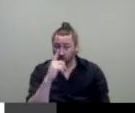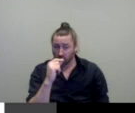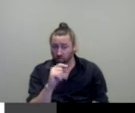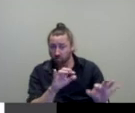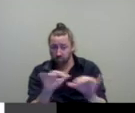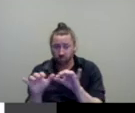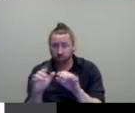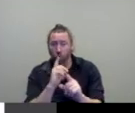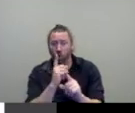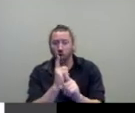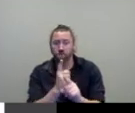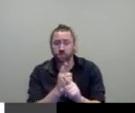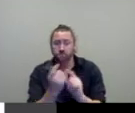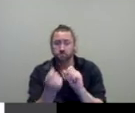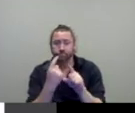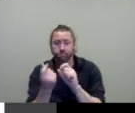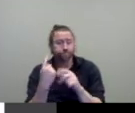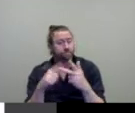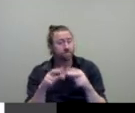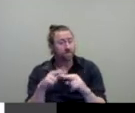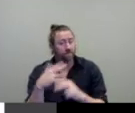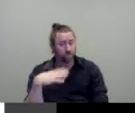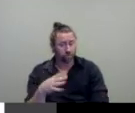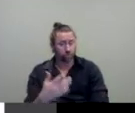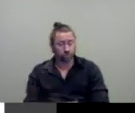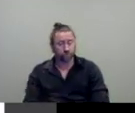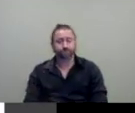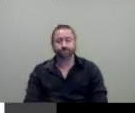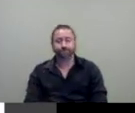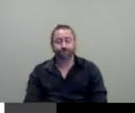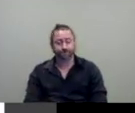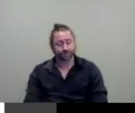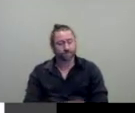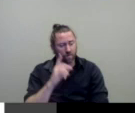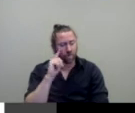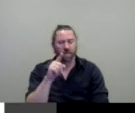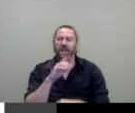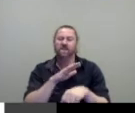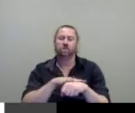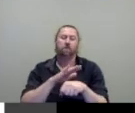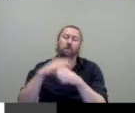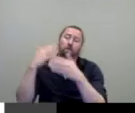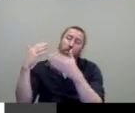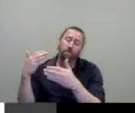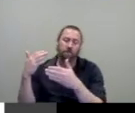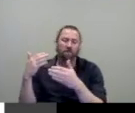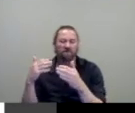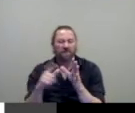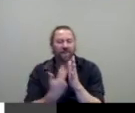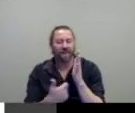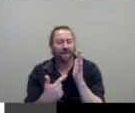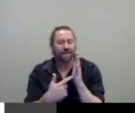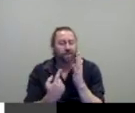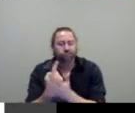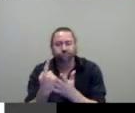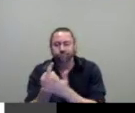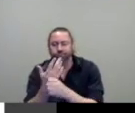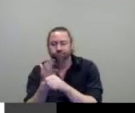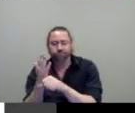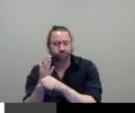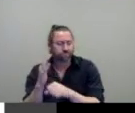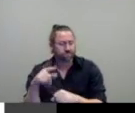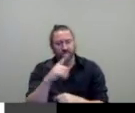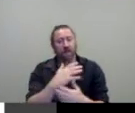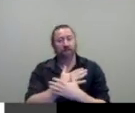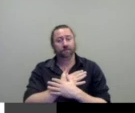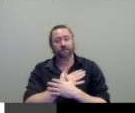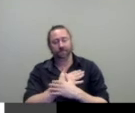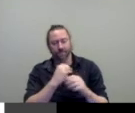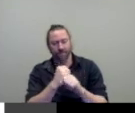comments so looking across this period of art we see a similar kind of interest in geometry there's